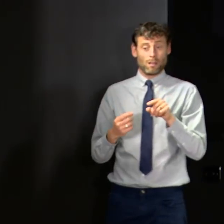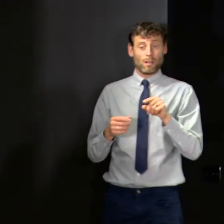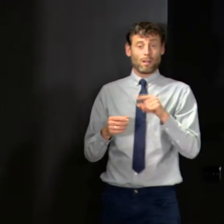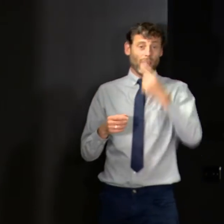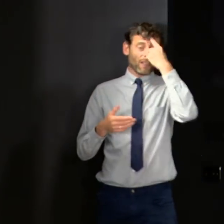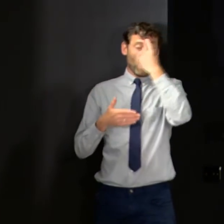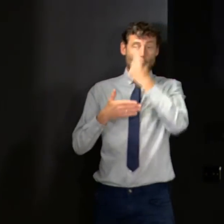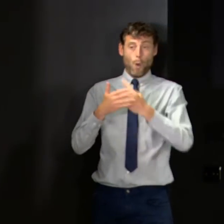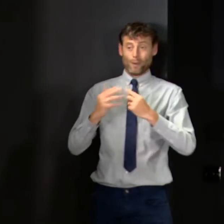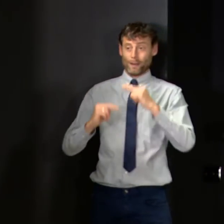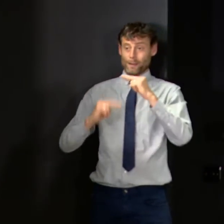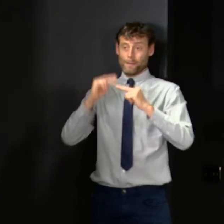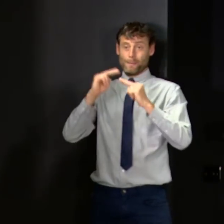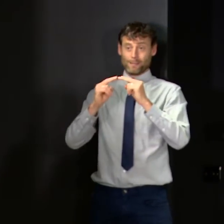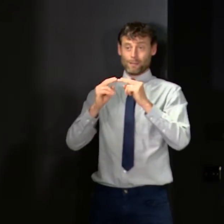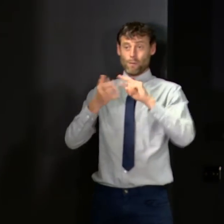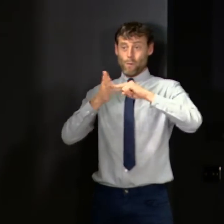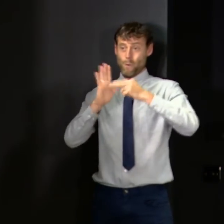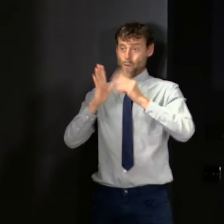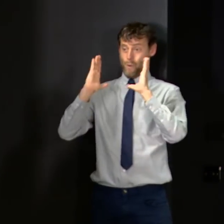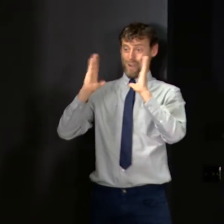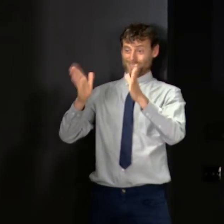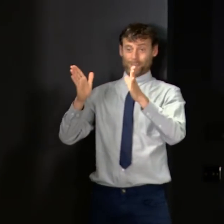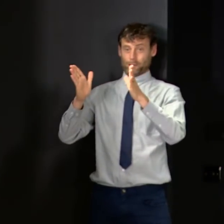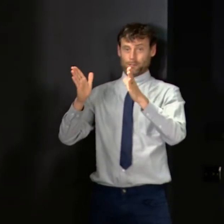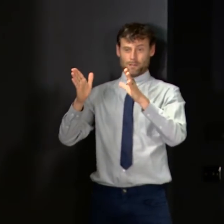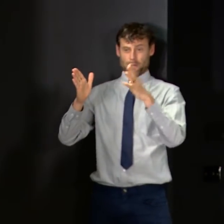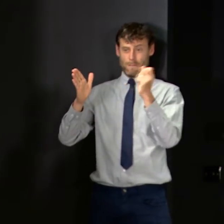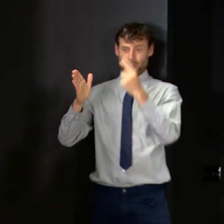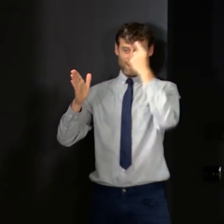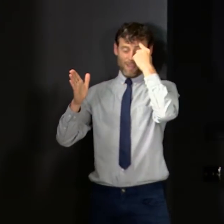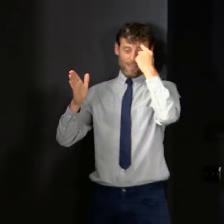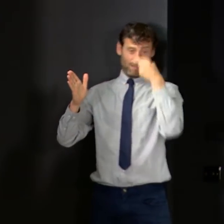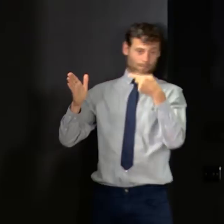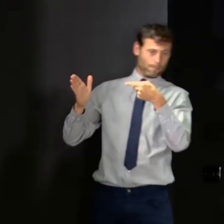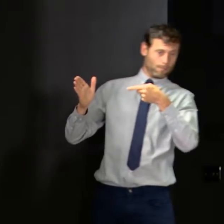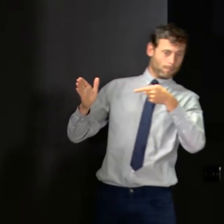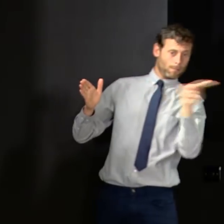all the workforce, the freelances that goes with that. So, I can't give you an instant